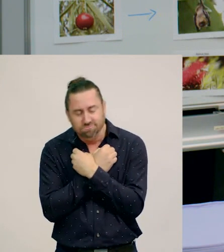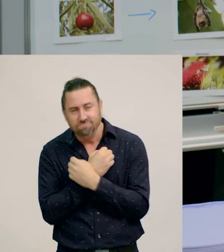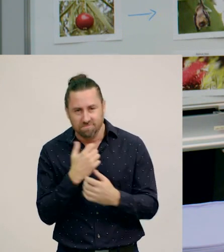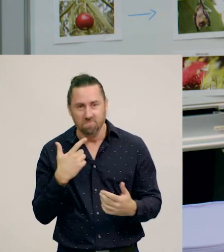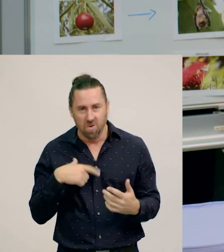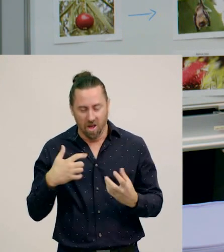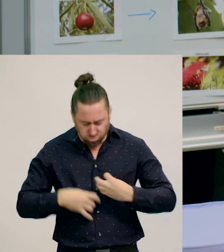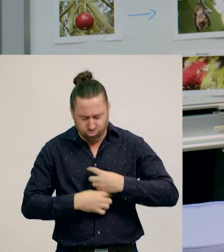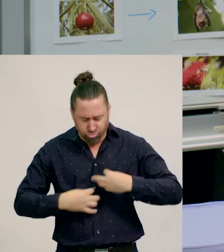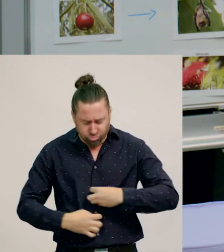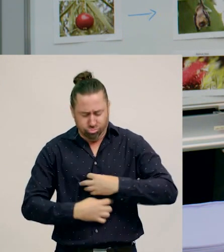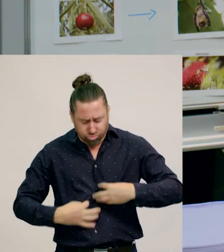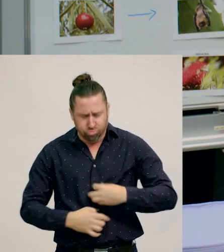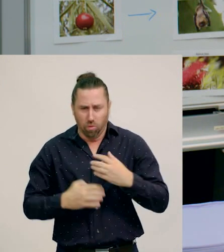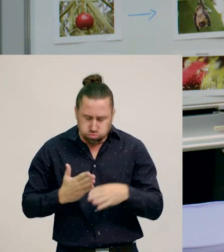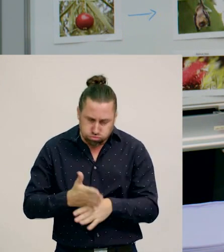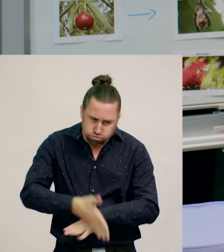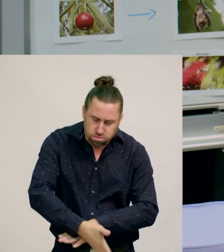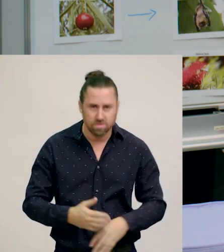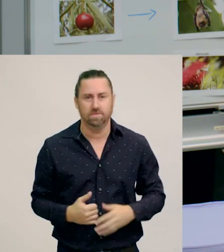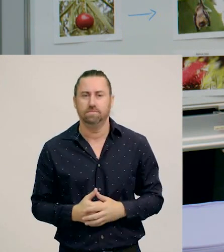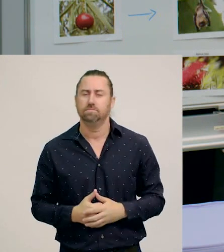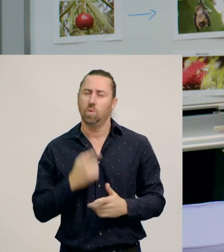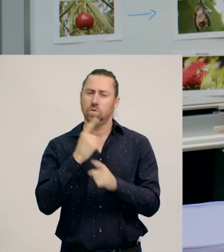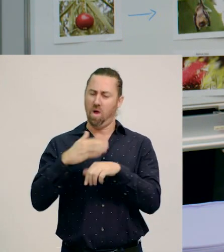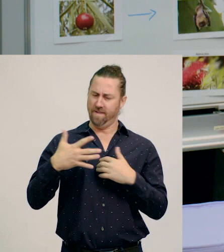Today, we are going to explore how the relationships between living things,